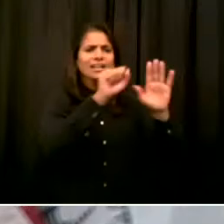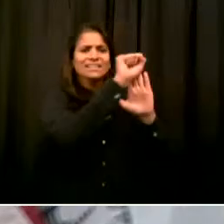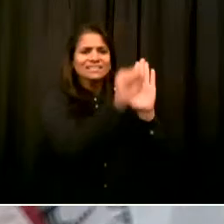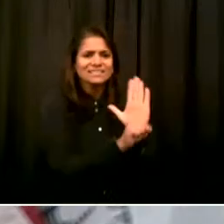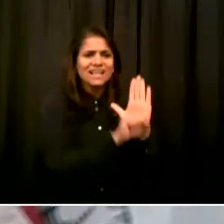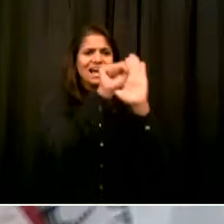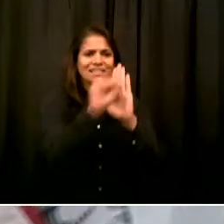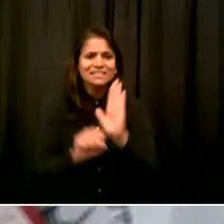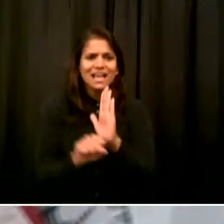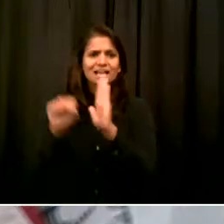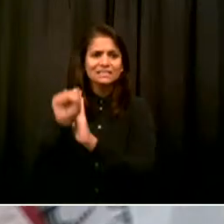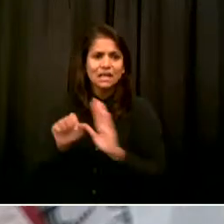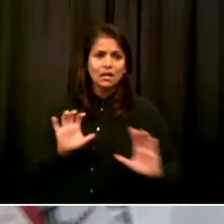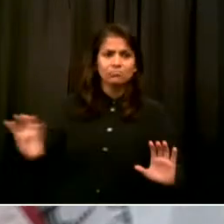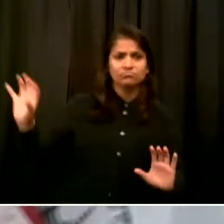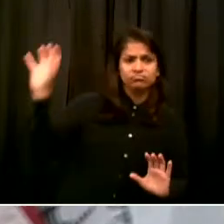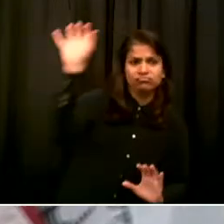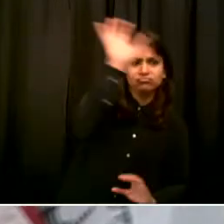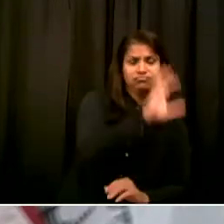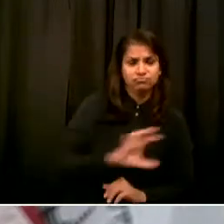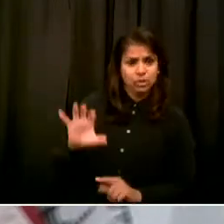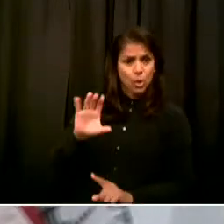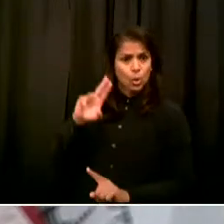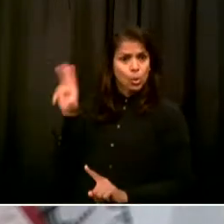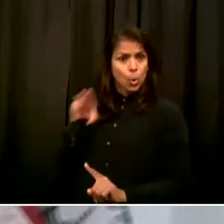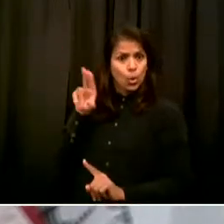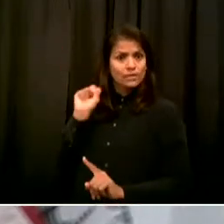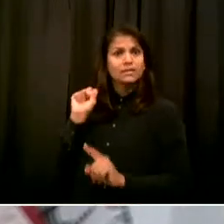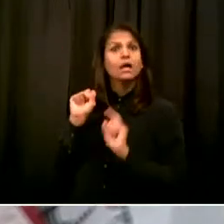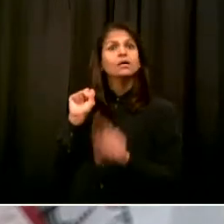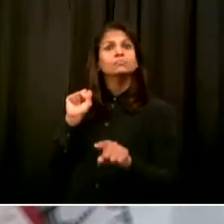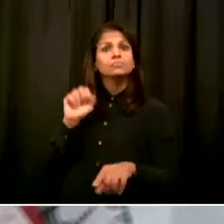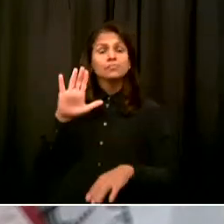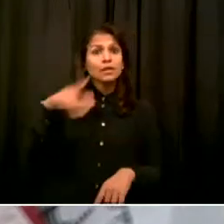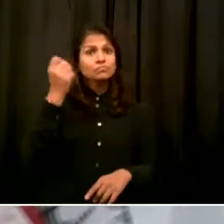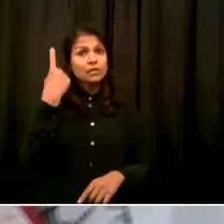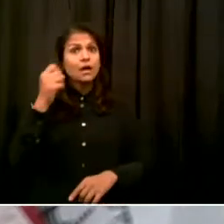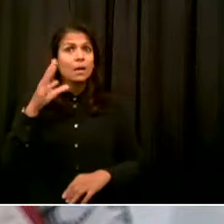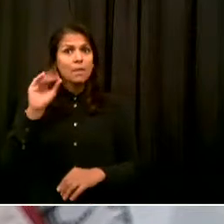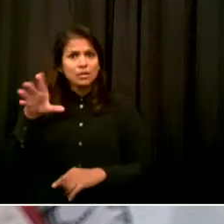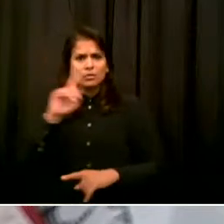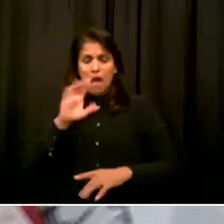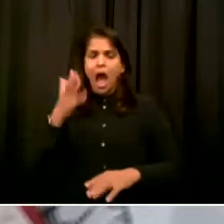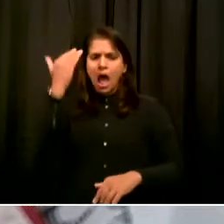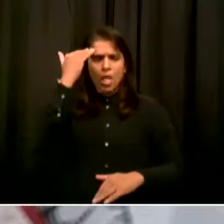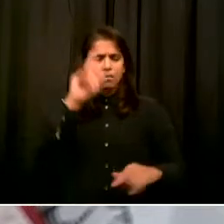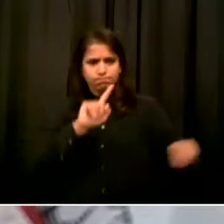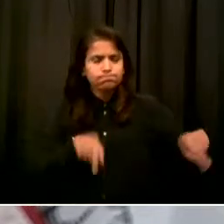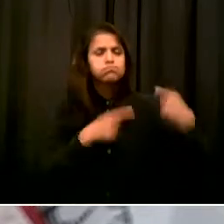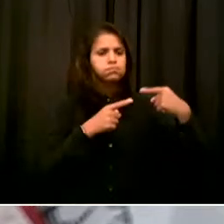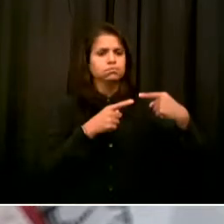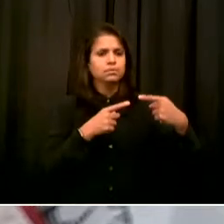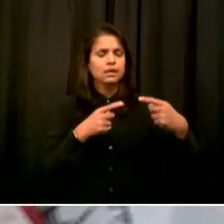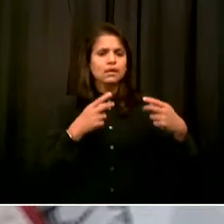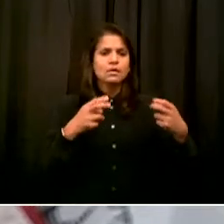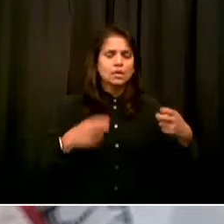COUNT CONTINUES AND WIWILL